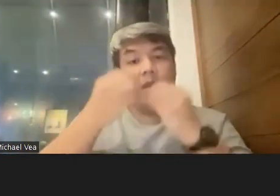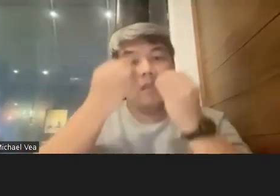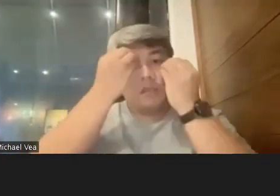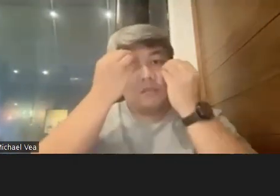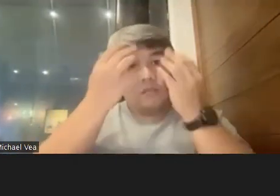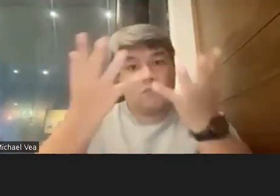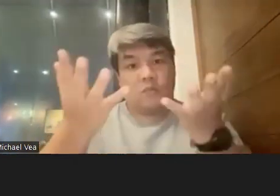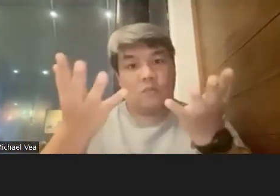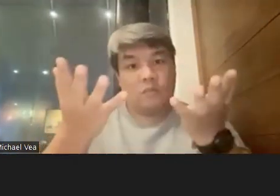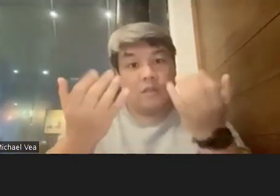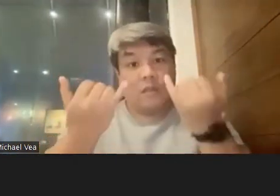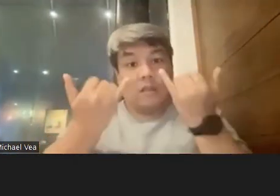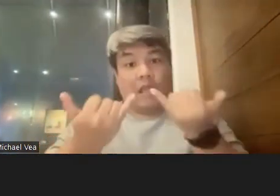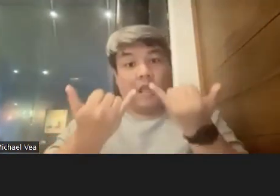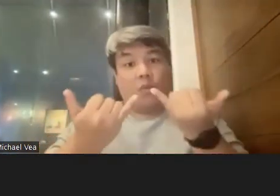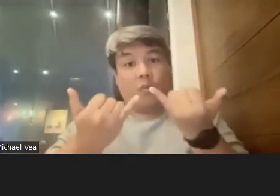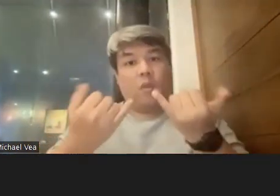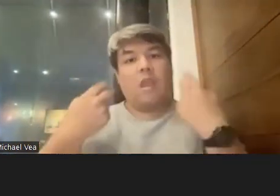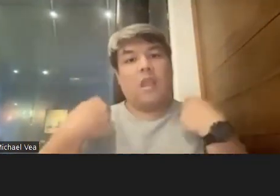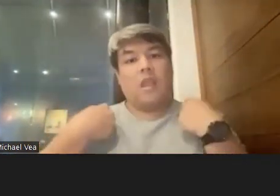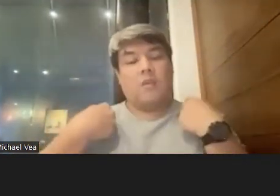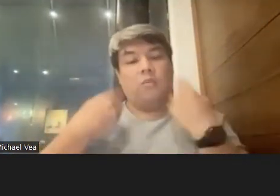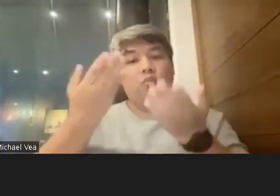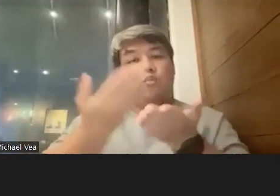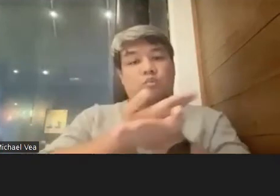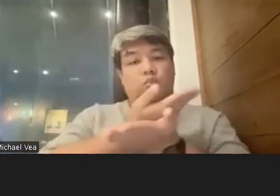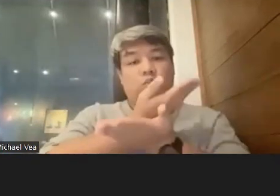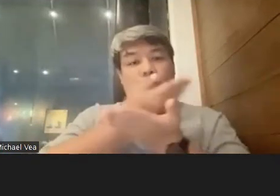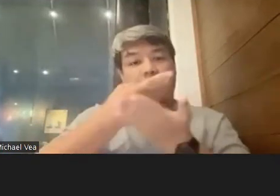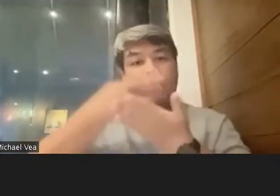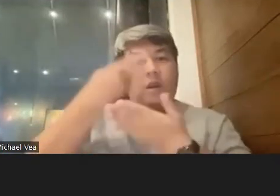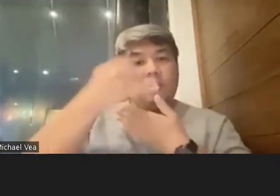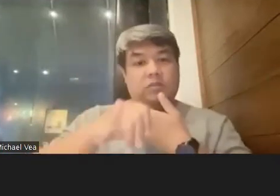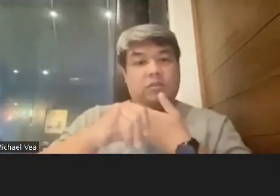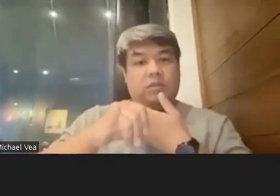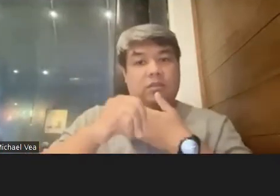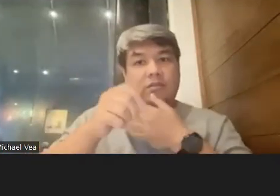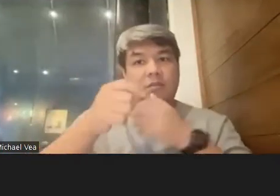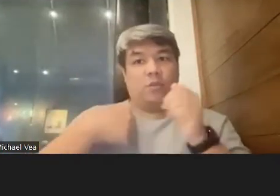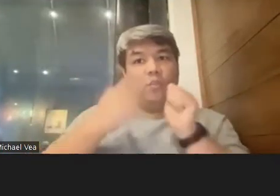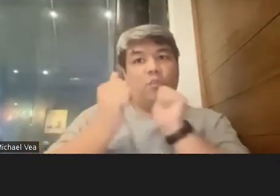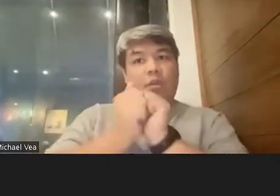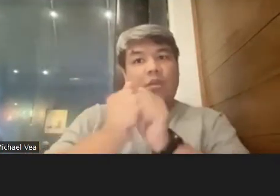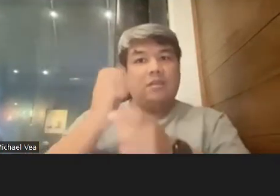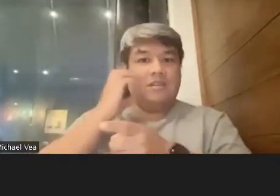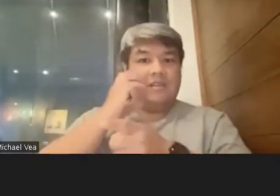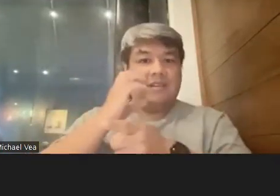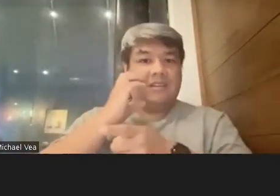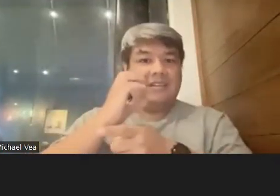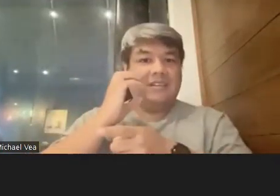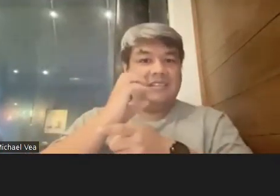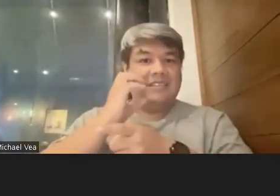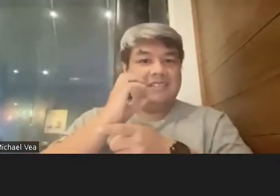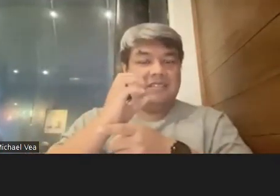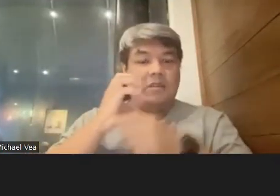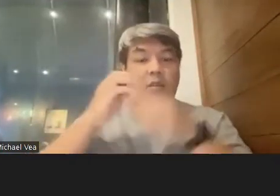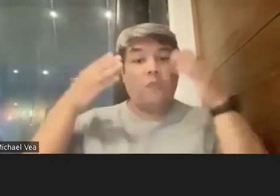As Amy had just mentioned. Currently, we have a new project that I'm working